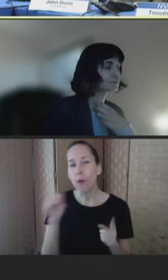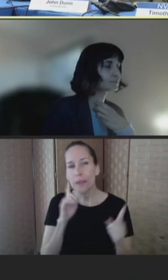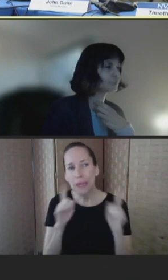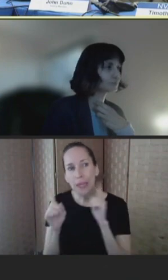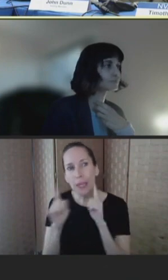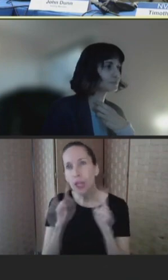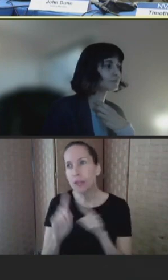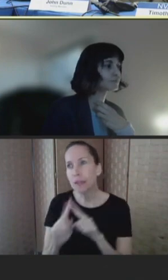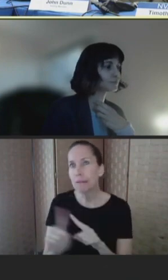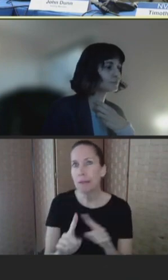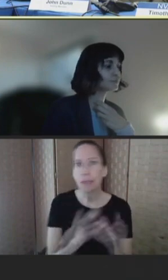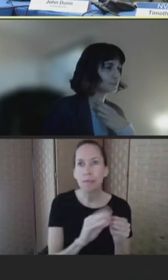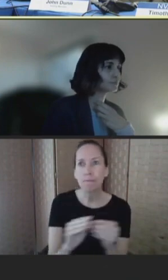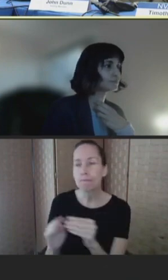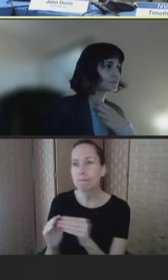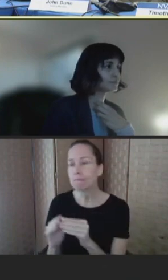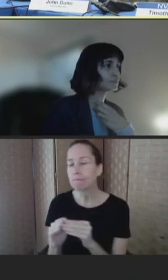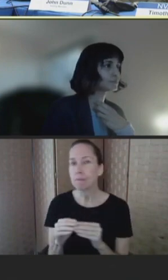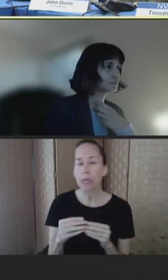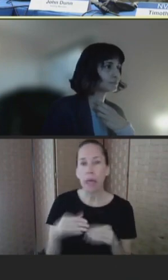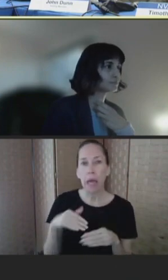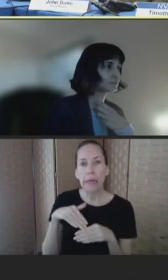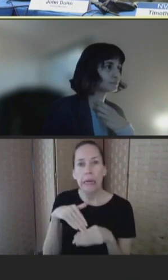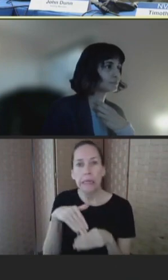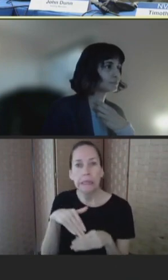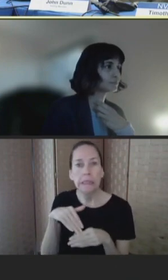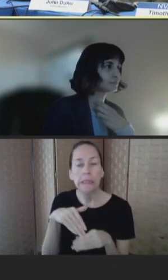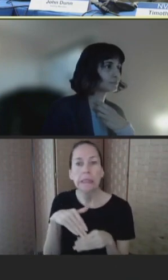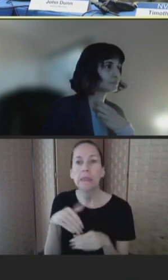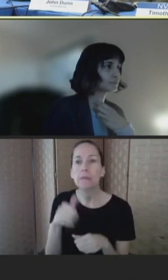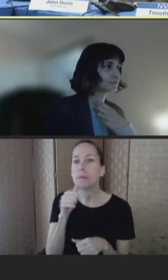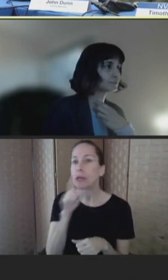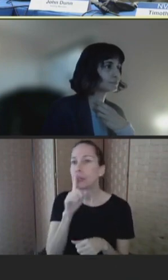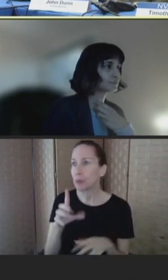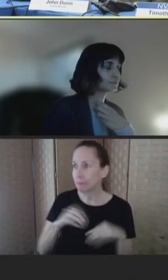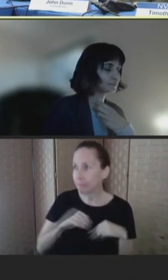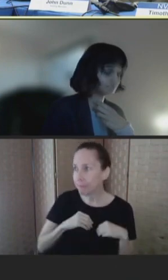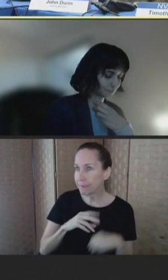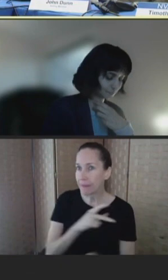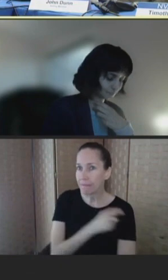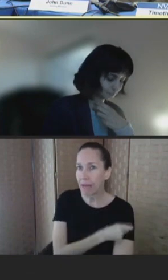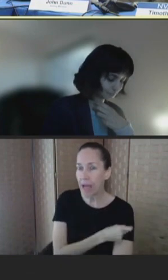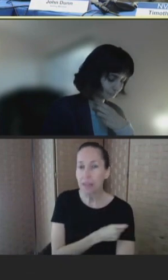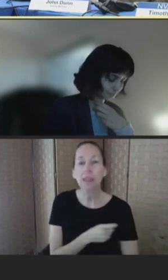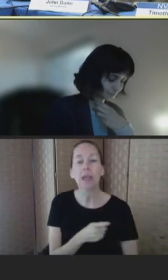fence and wonder if they're missing something. It would reinforce that, no, we really do know this.